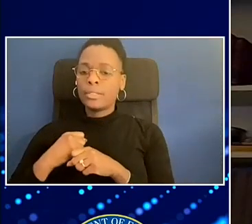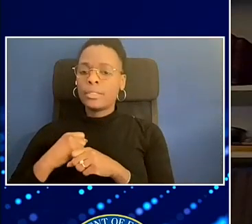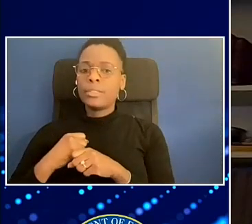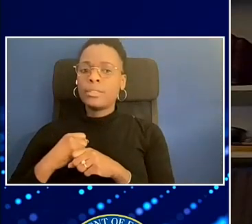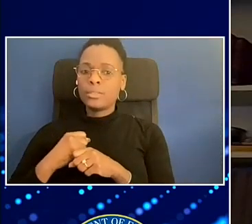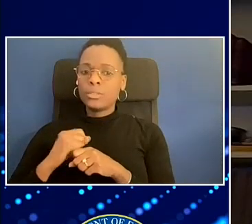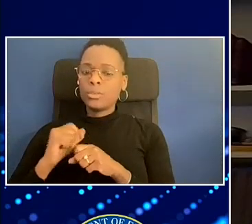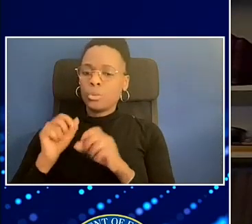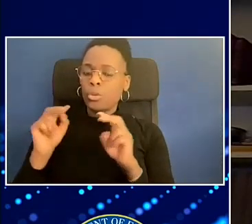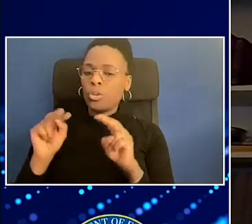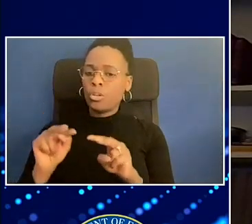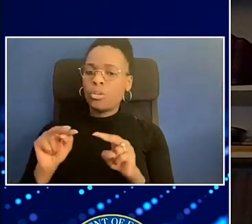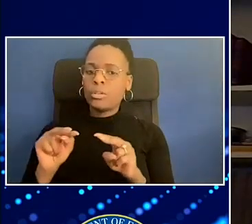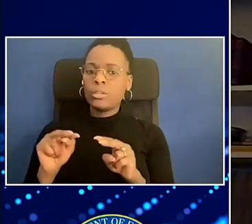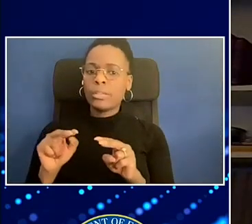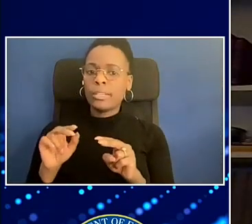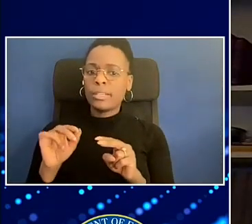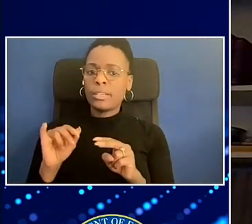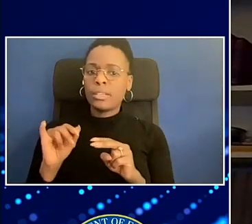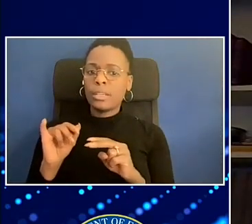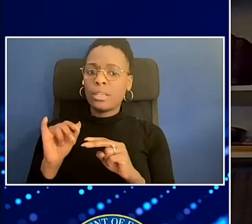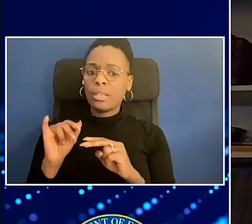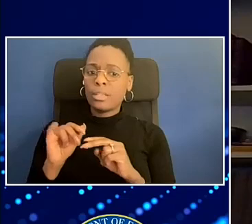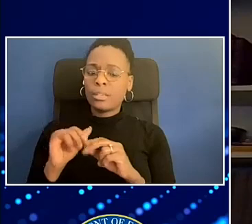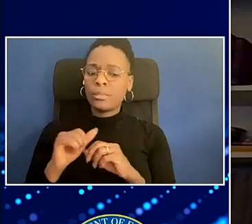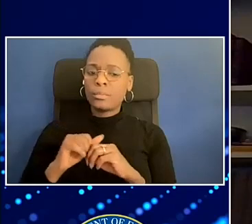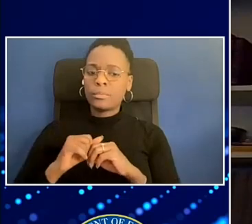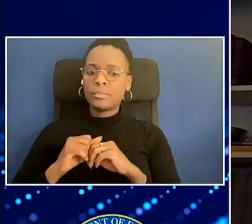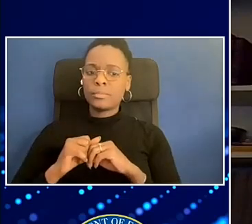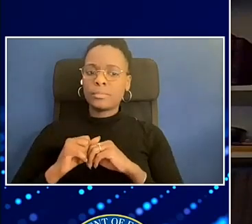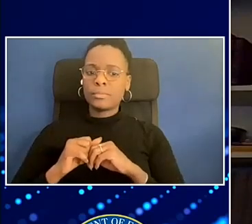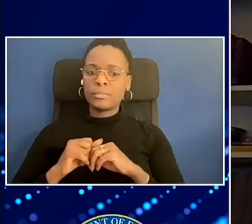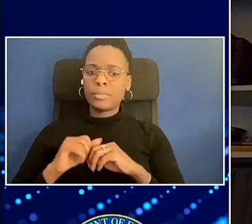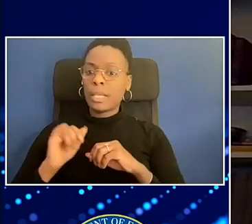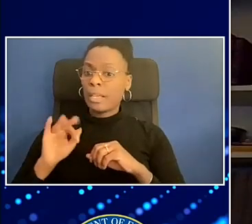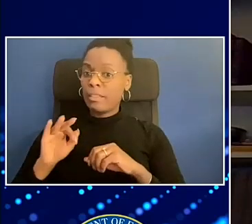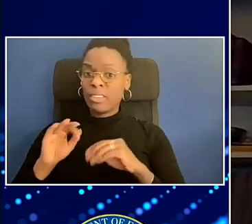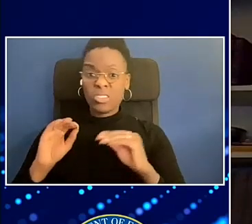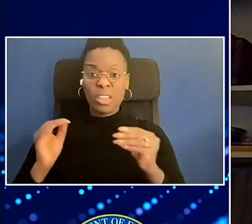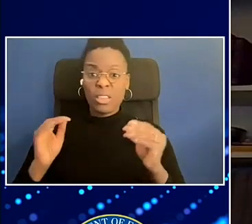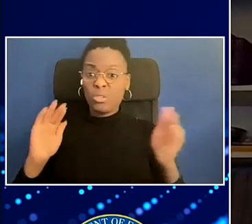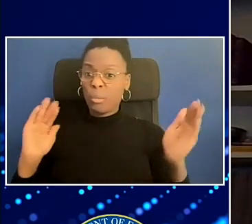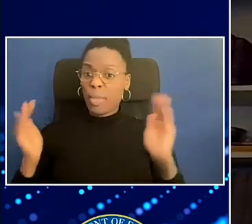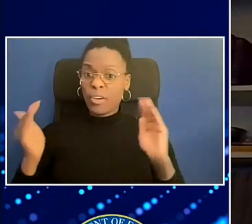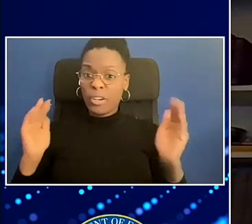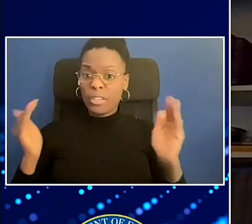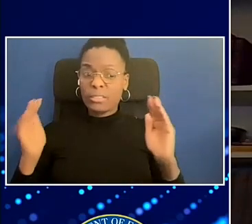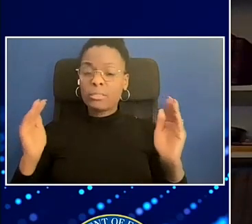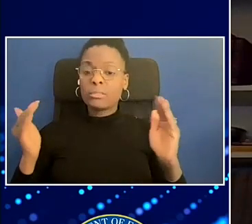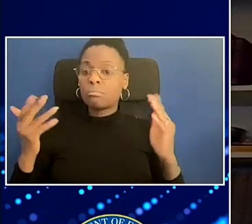there is no- if there's nothing- if there truly is not- if there's nothing to compare it to, then I don't- then I would